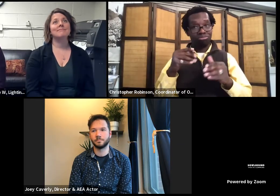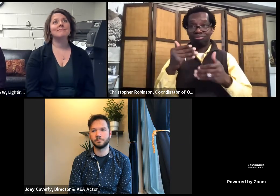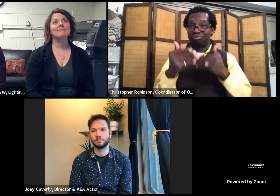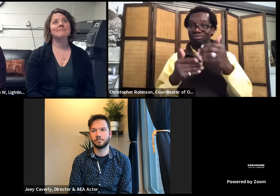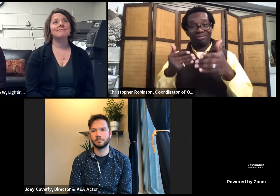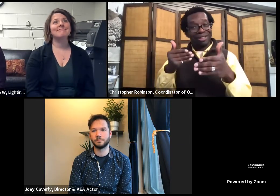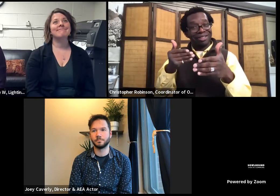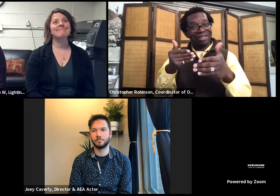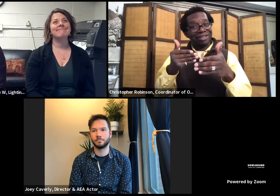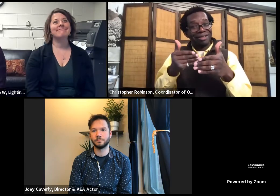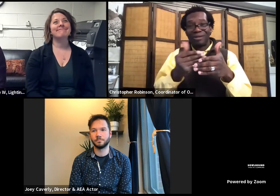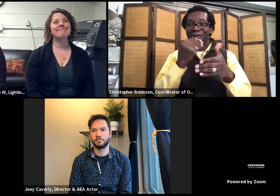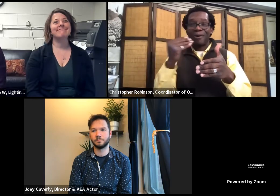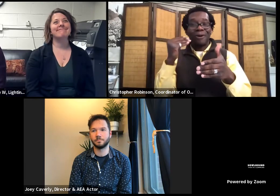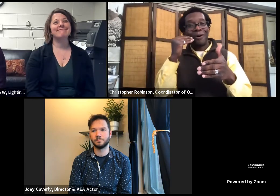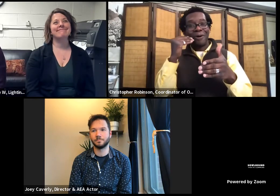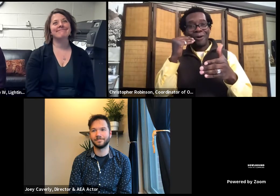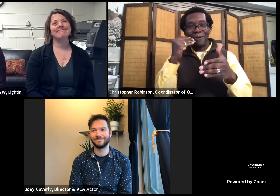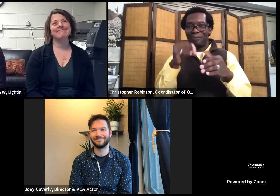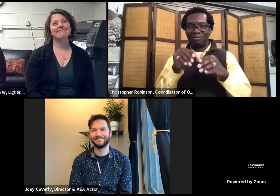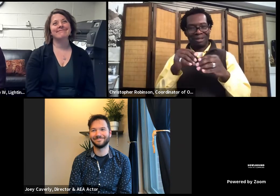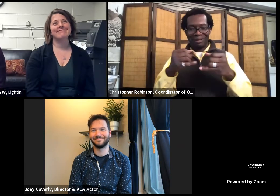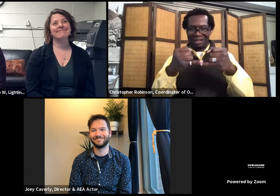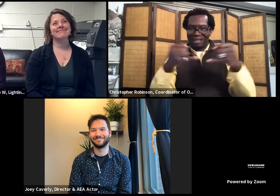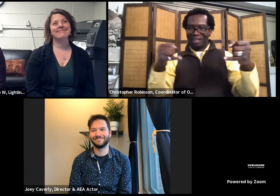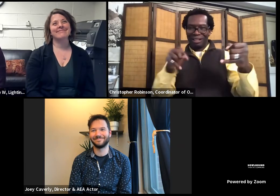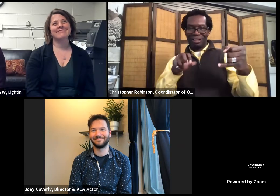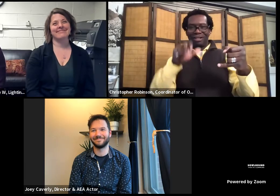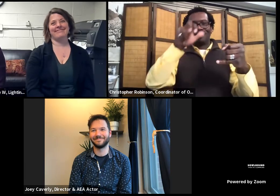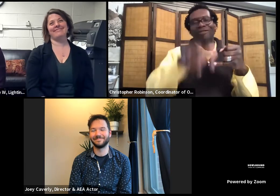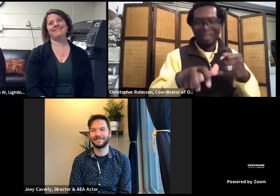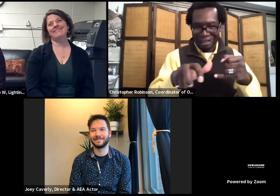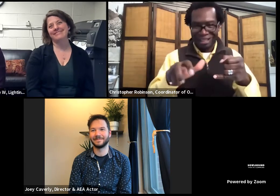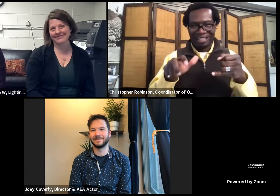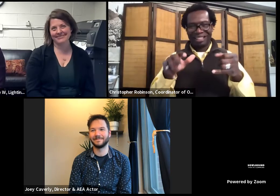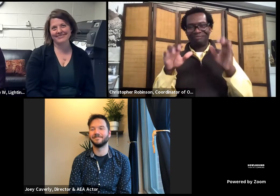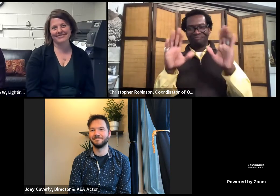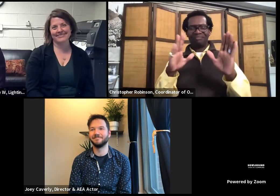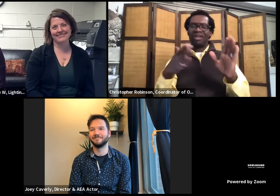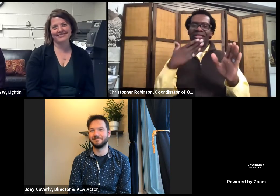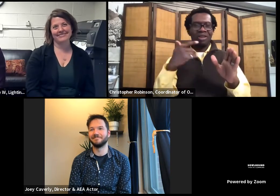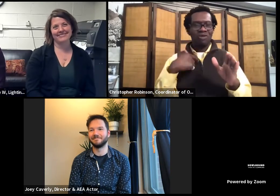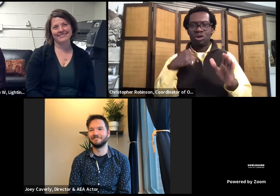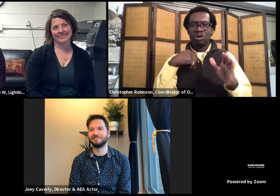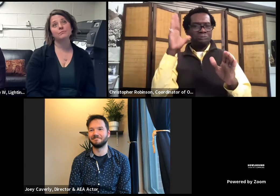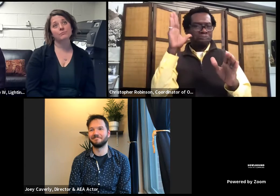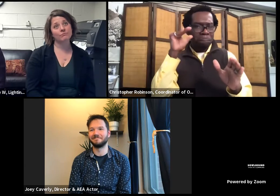I think we are in the homestretch here. Were nearing the finish line,